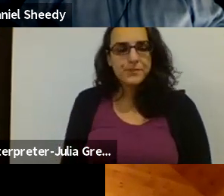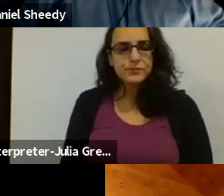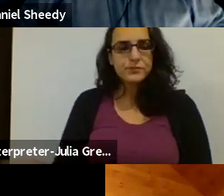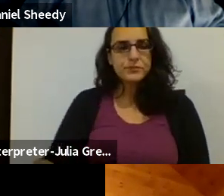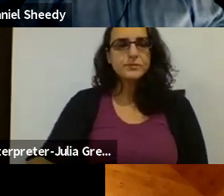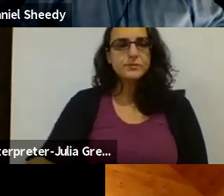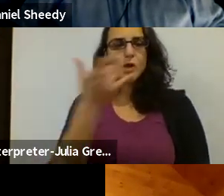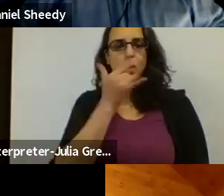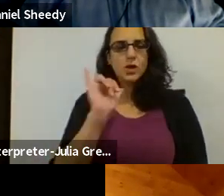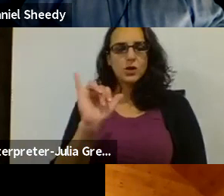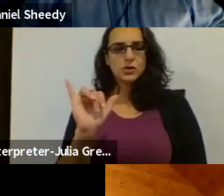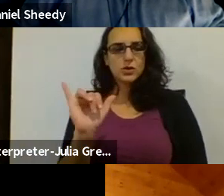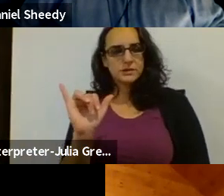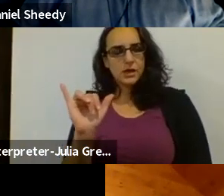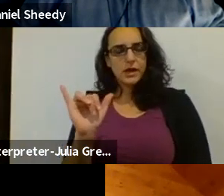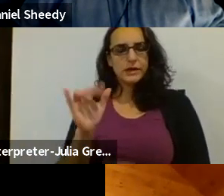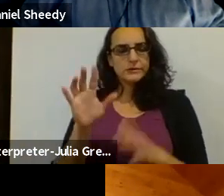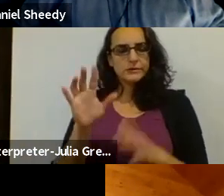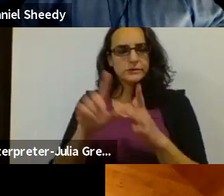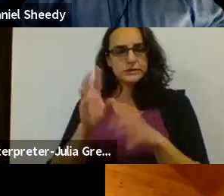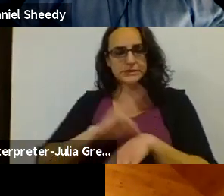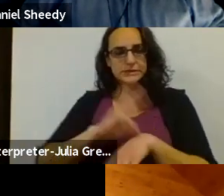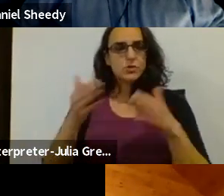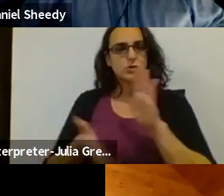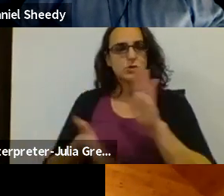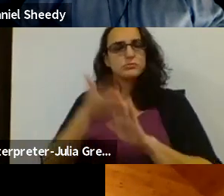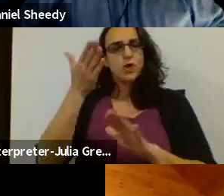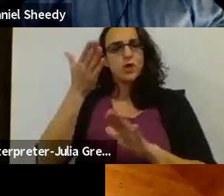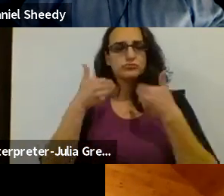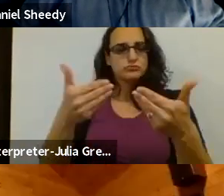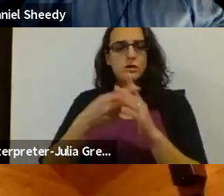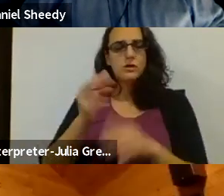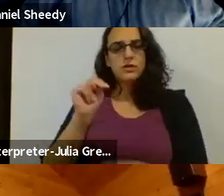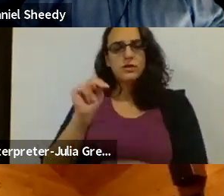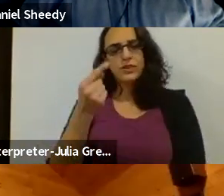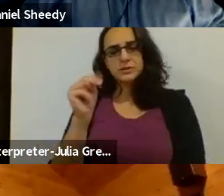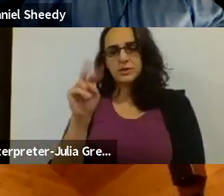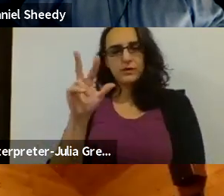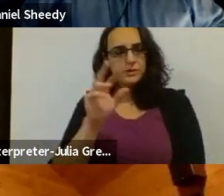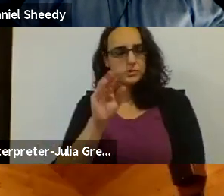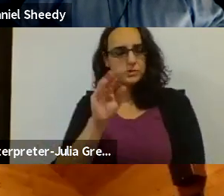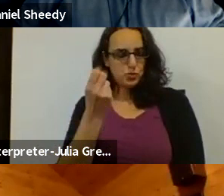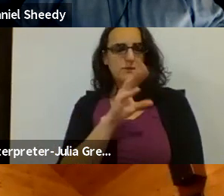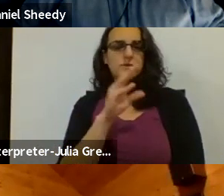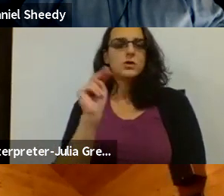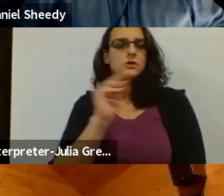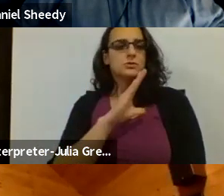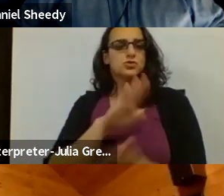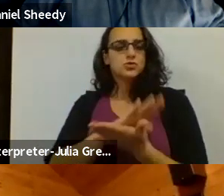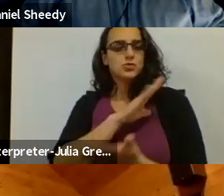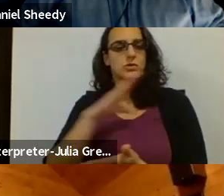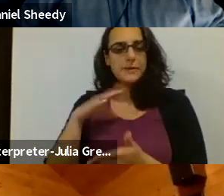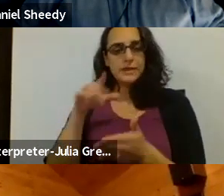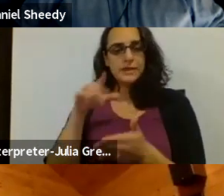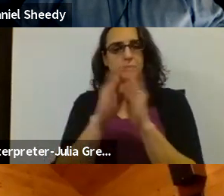Carolyn Gallagher: Like to call to order the North school committee meeting for Thursday, November 12 2020 this meeting is being recorded so welcome everybody.